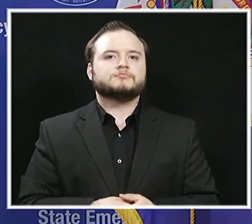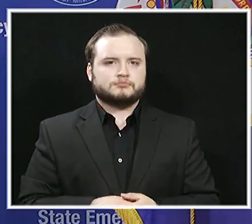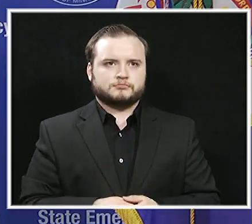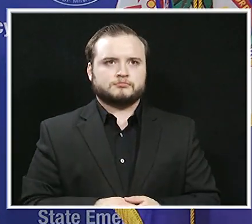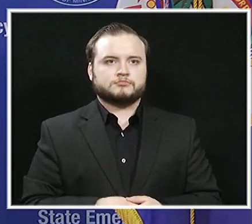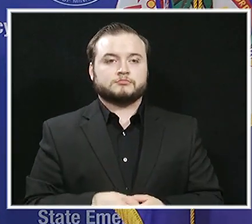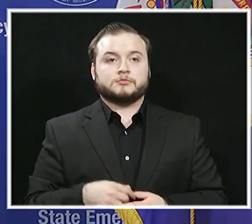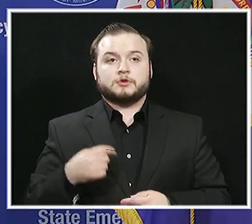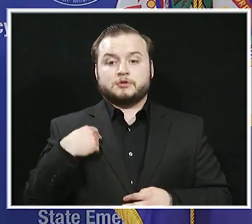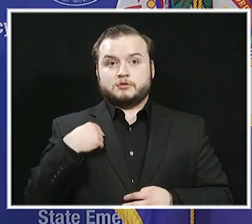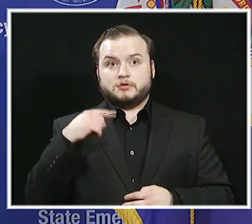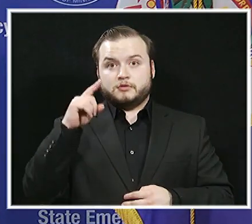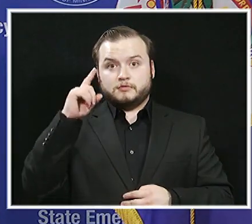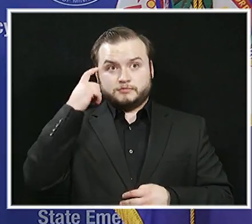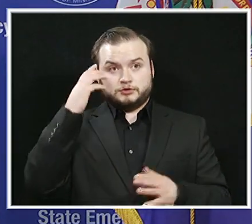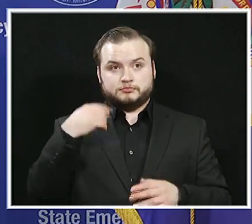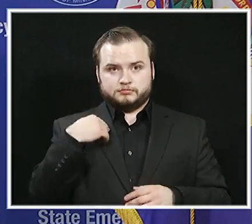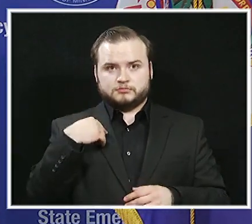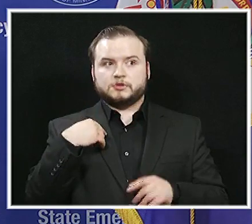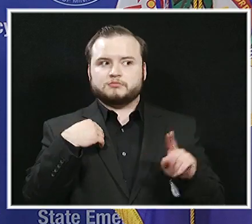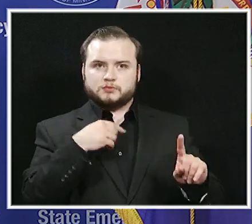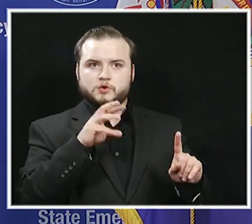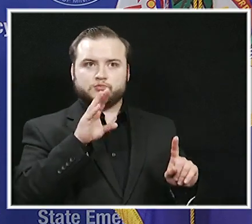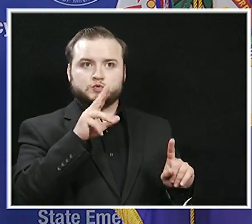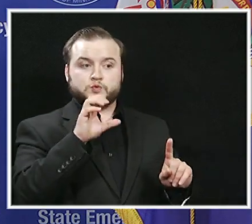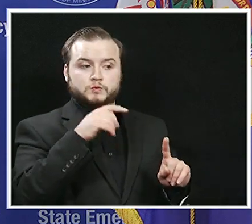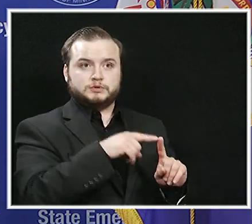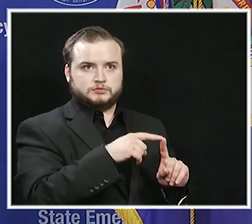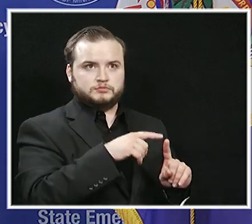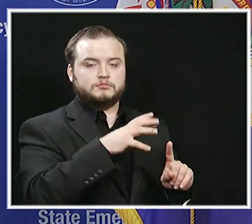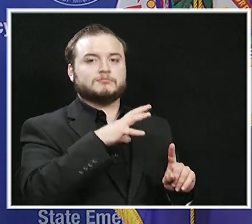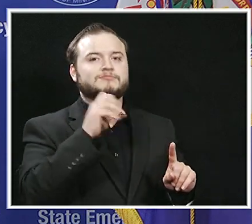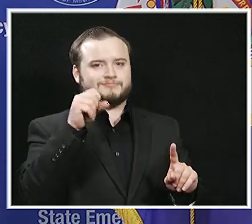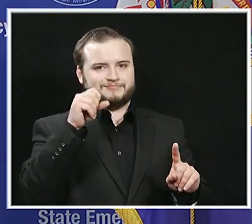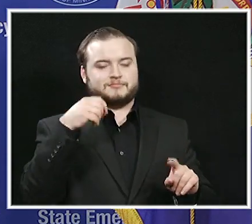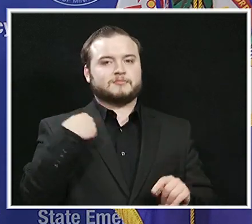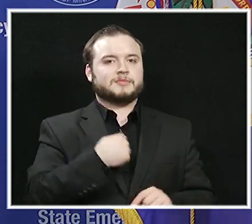Yeah. This is a great question. Bruce, this kind of falls in with you too.